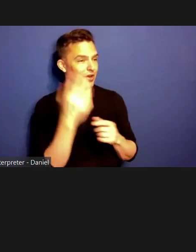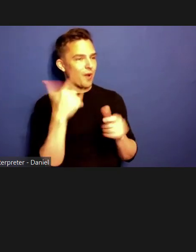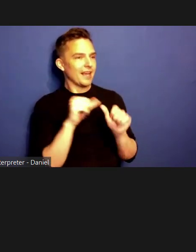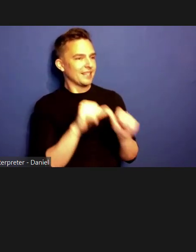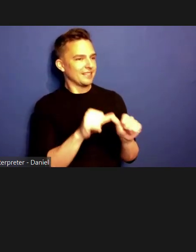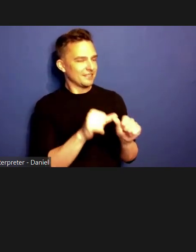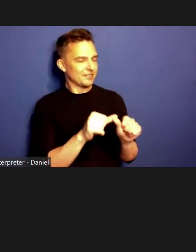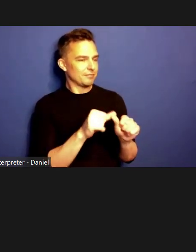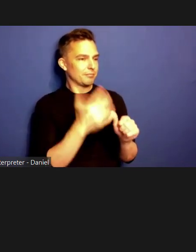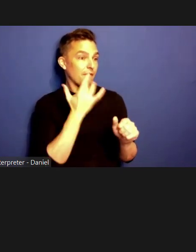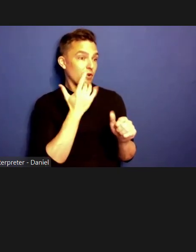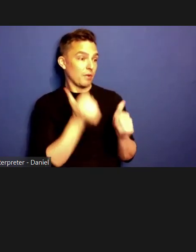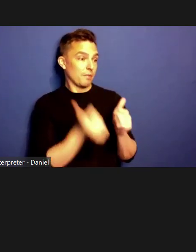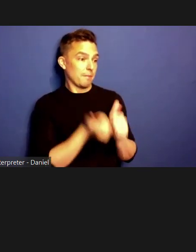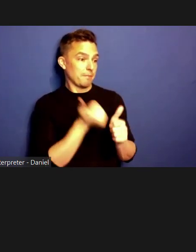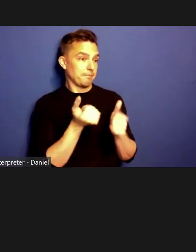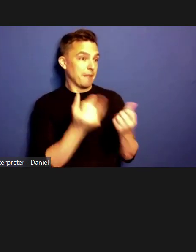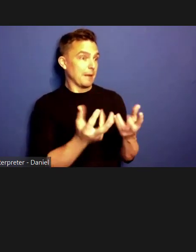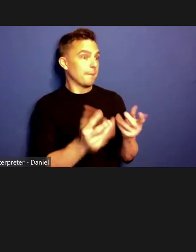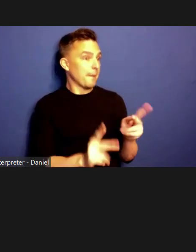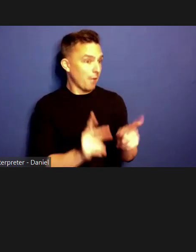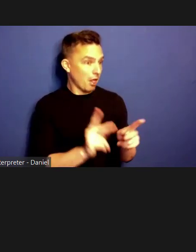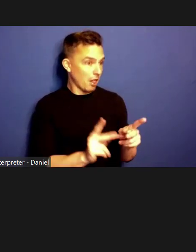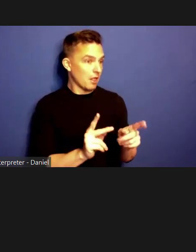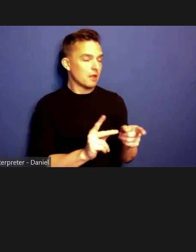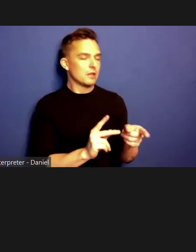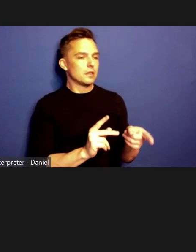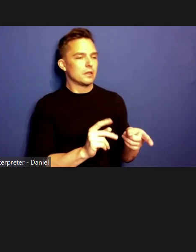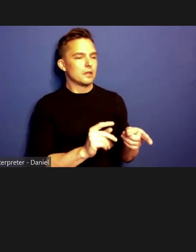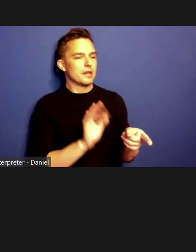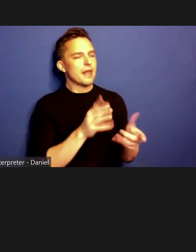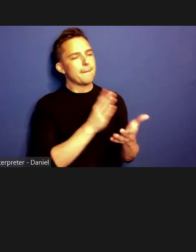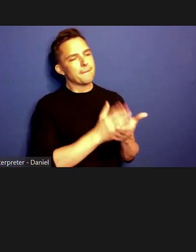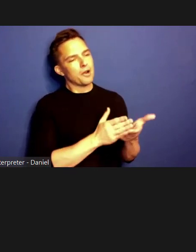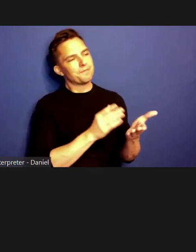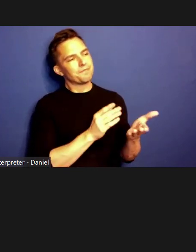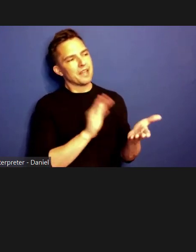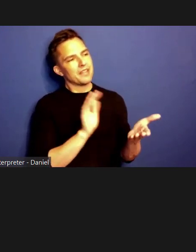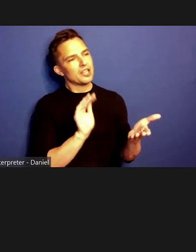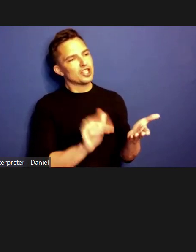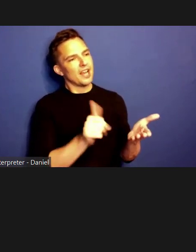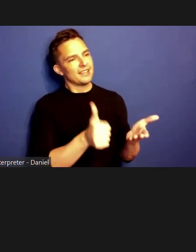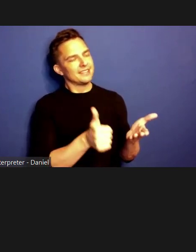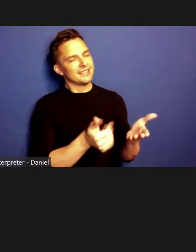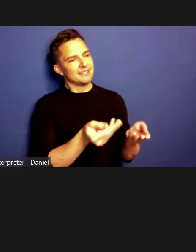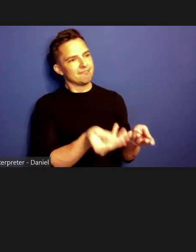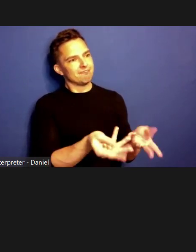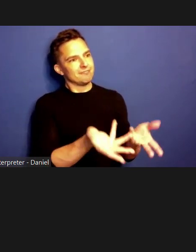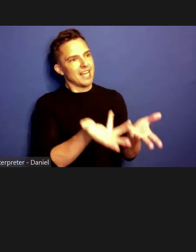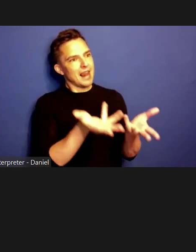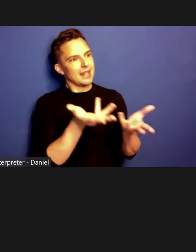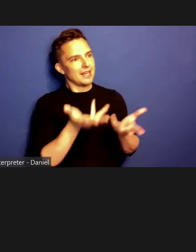of the piece where the child the actually telling us they perceive the sound.